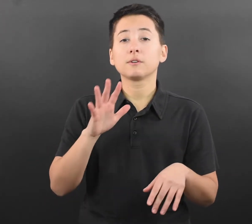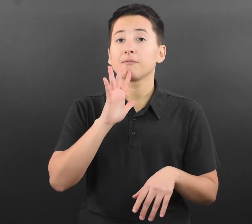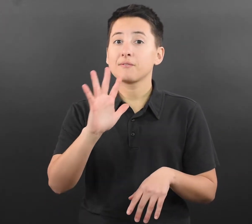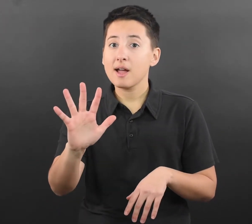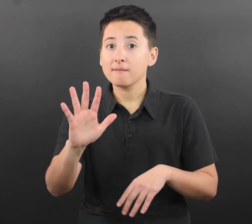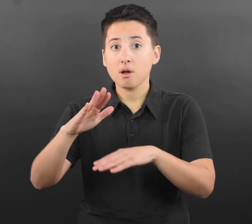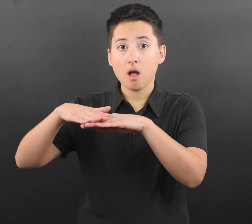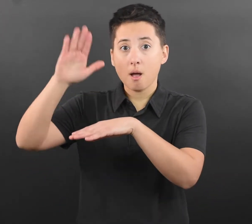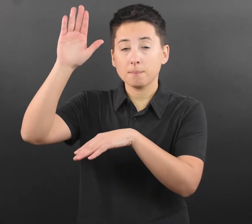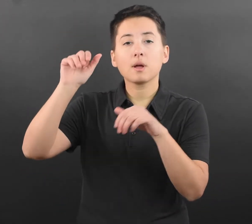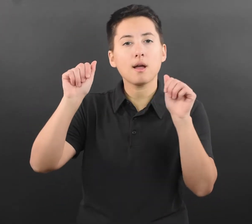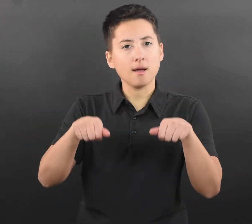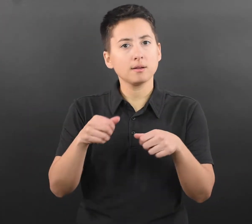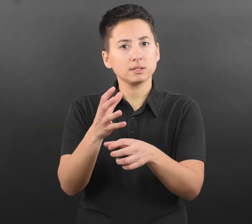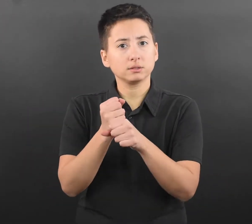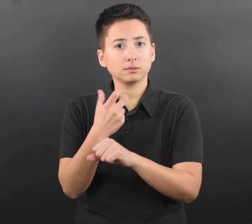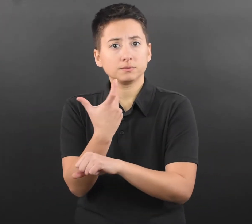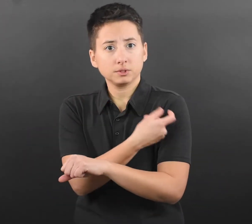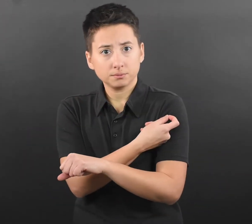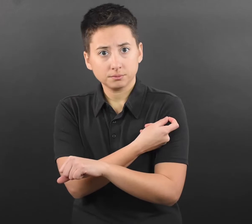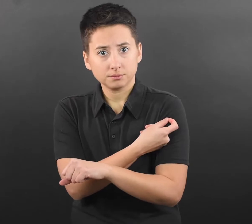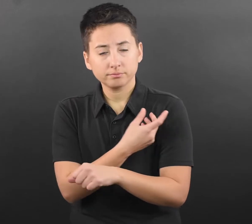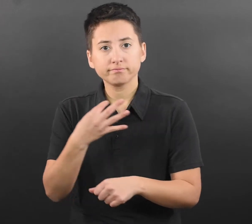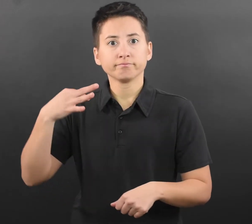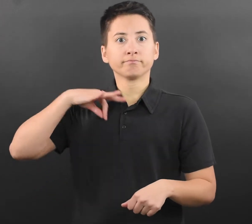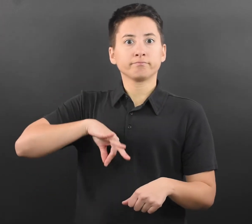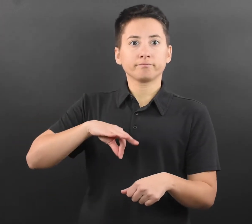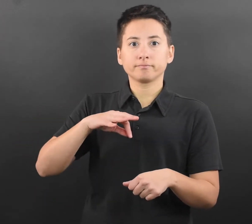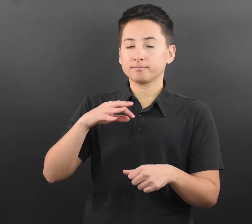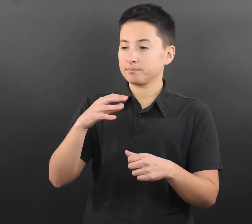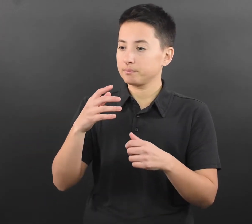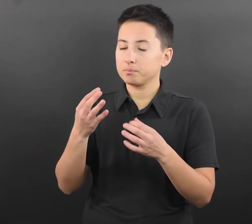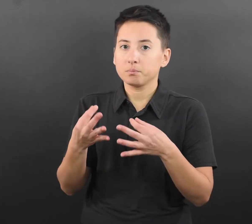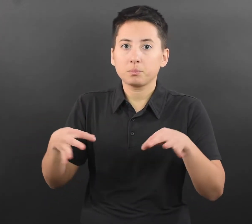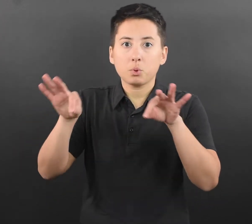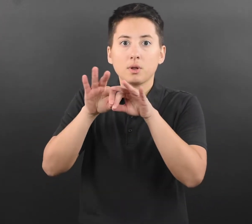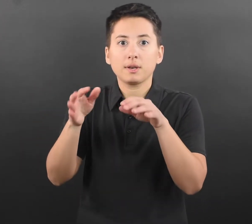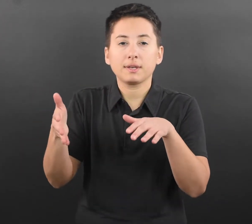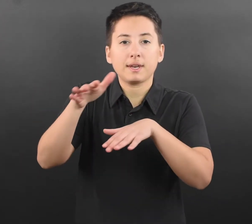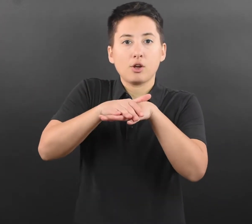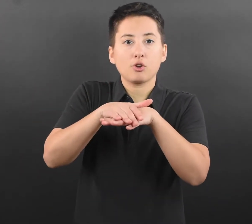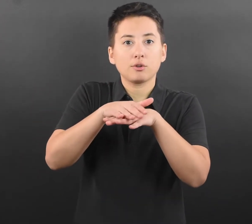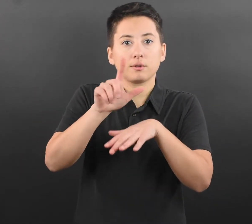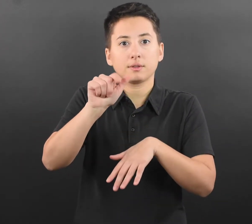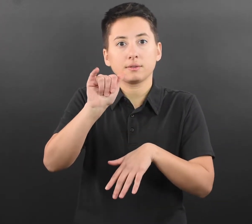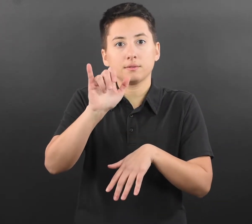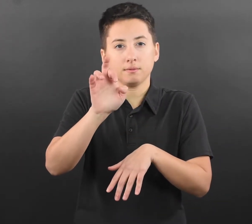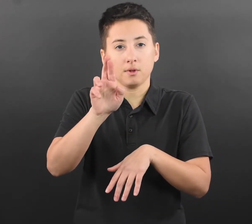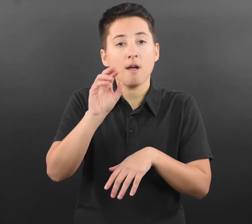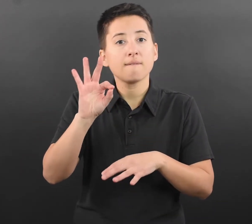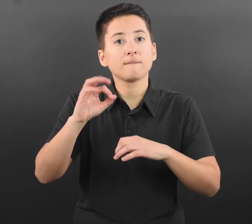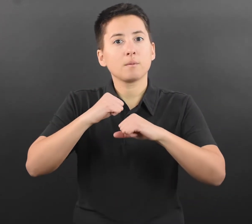from that vital layer of protection against COVID-19. Getting your child vaccinated gives